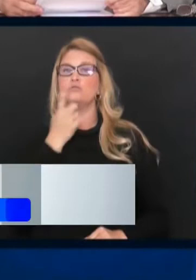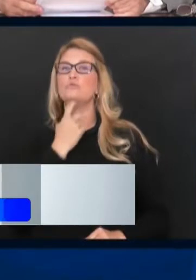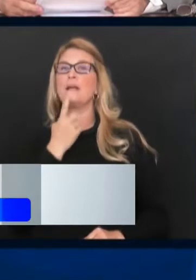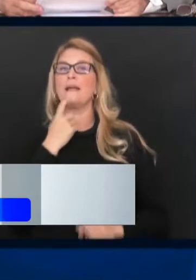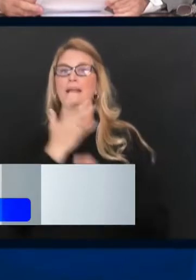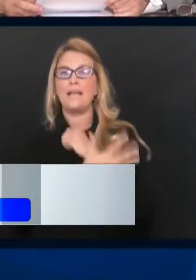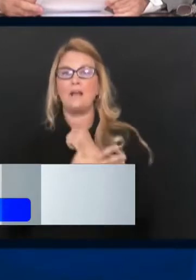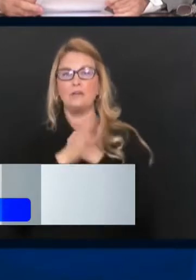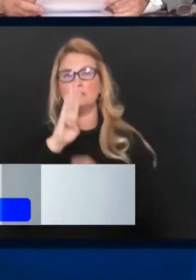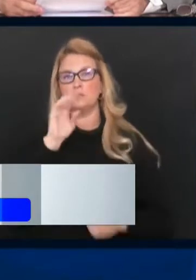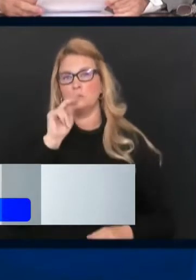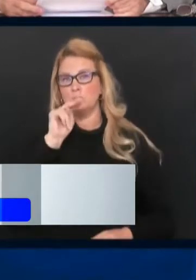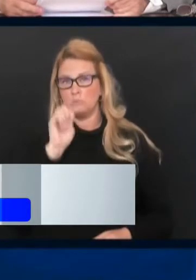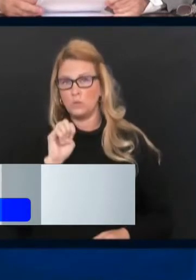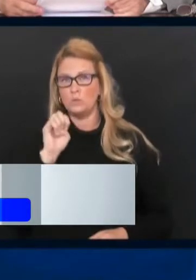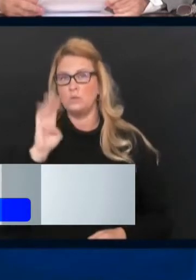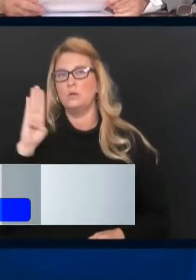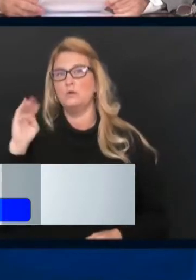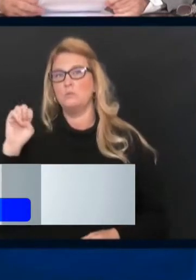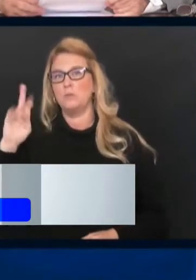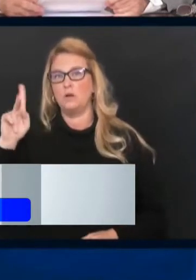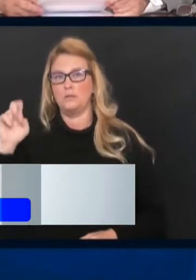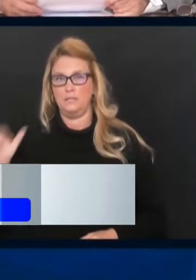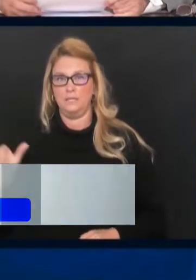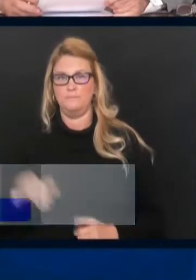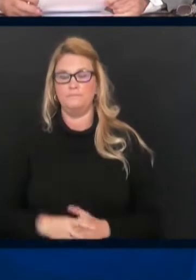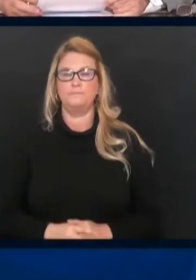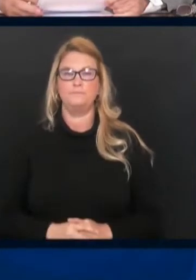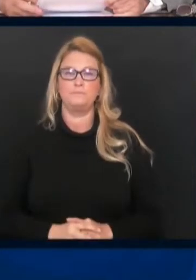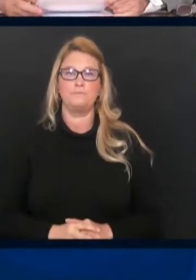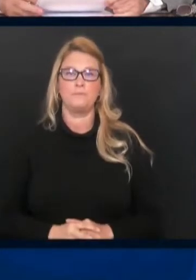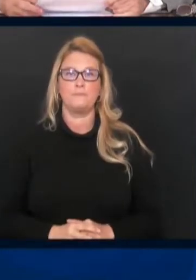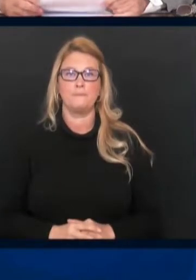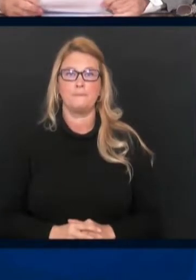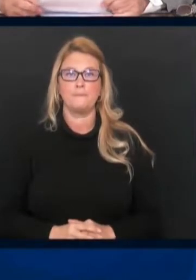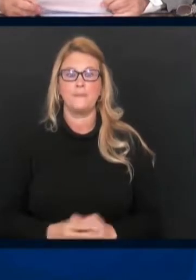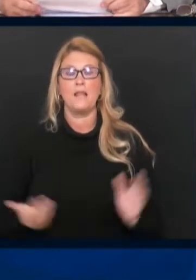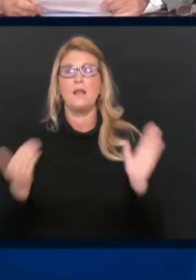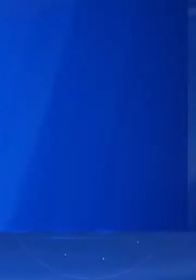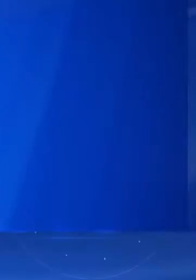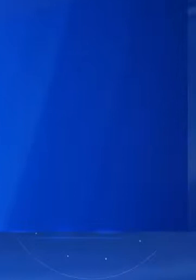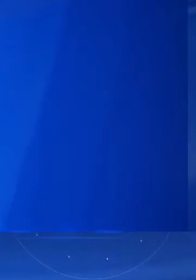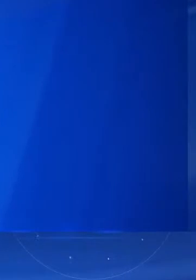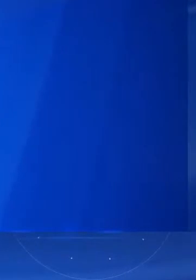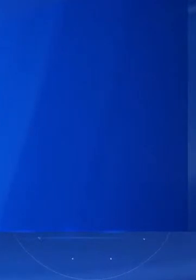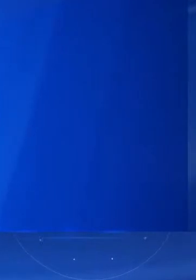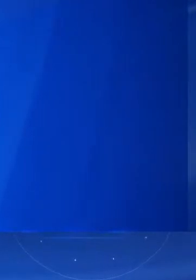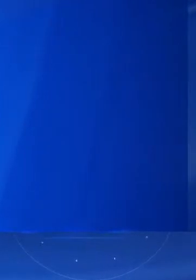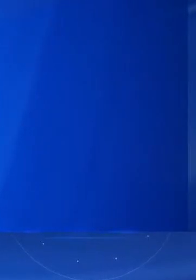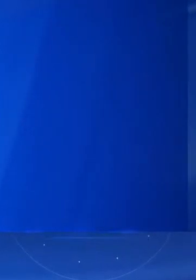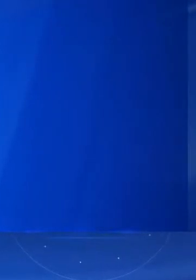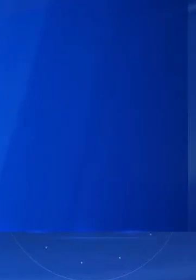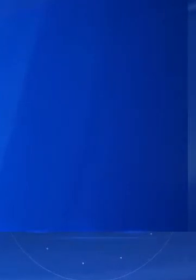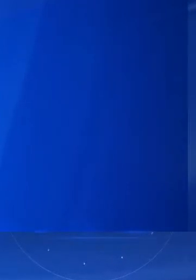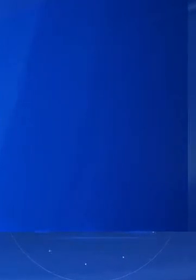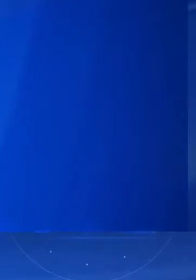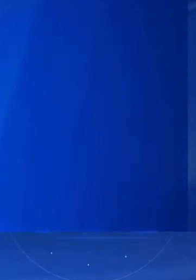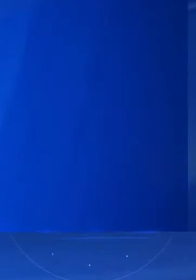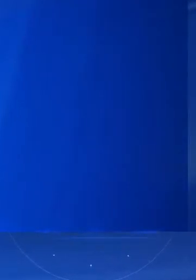ACCORDING TO THE GOVERNOR AND HIS HEATH CARE STAFF. THE STATE NOW HAS A TOTAL OF 542 VARIANTS STRAIN CASES, 3 OF THOSE ARE THE NEW BRAZILIAN VARIANT AND THE SOUTH AFRICAN VARIANT. MOST OTHER CASES ARE EITHER THE U-K OR CALIFORNIA STRAINS. THE